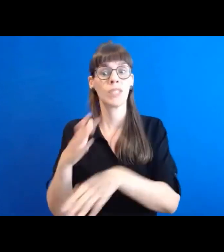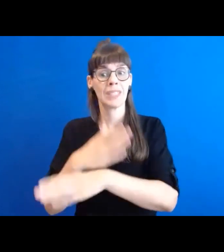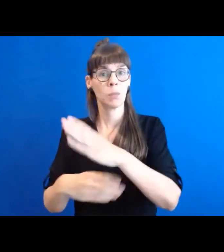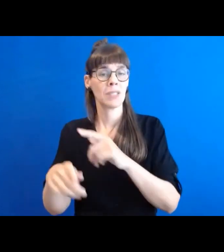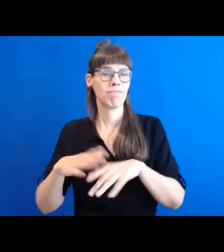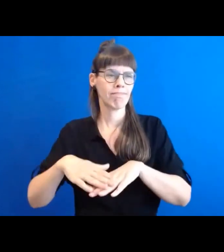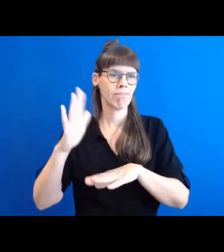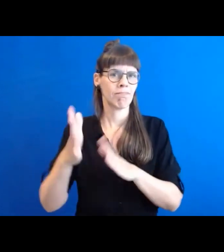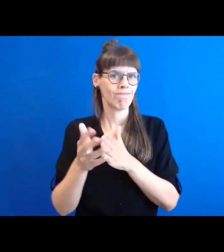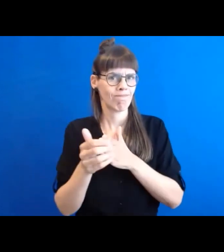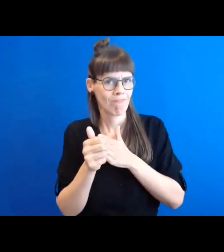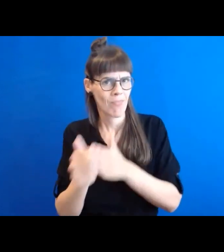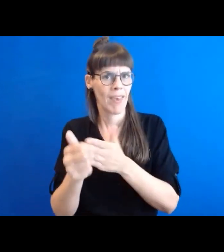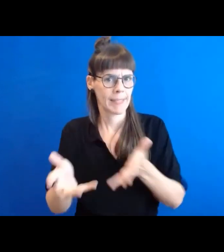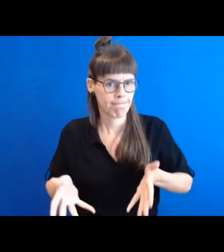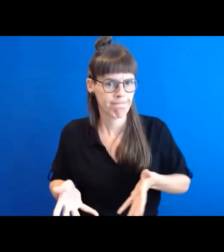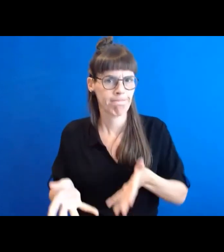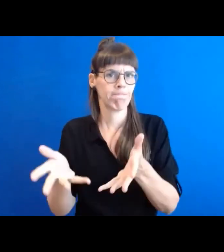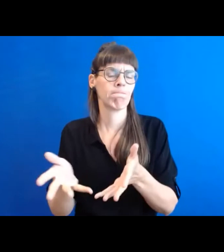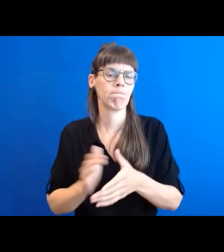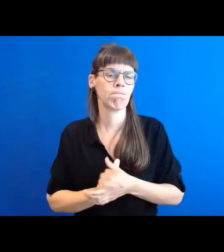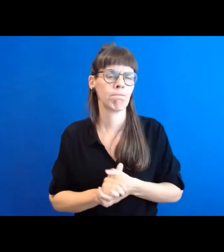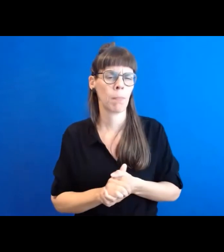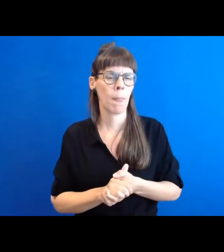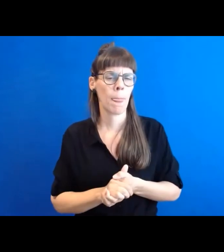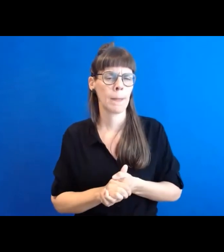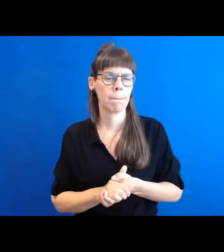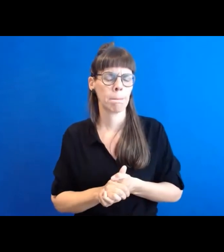. The book aims to guide decisions